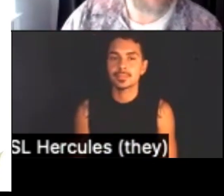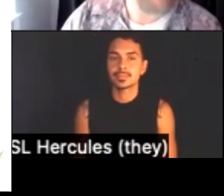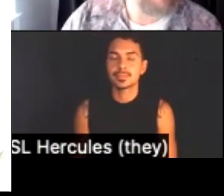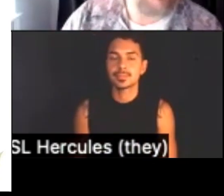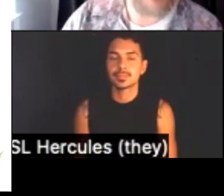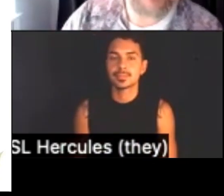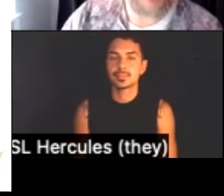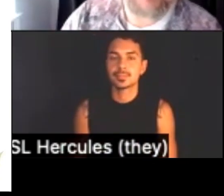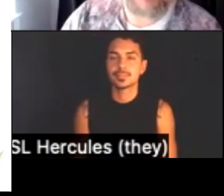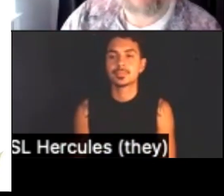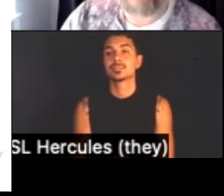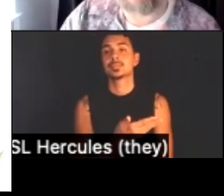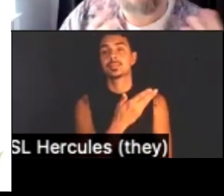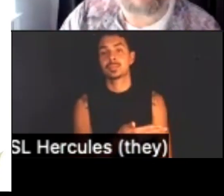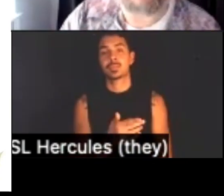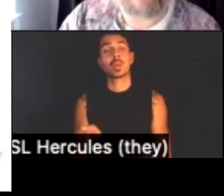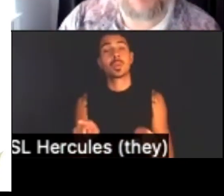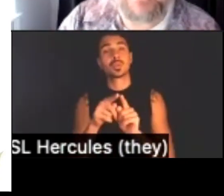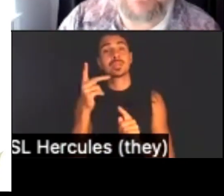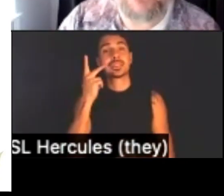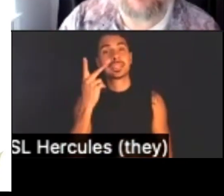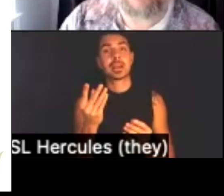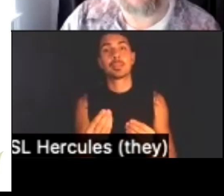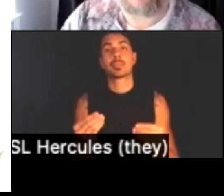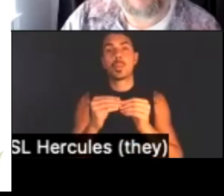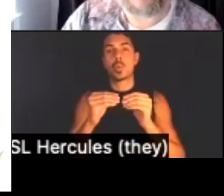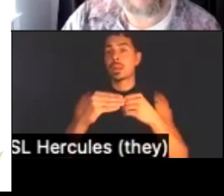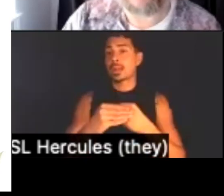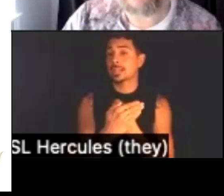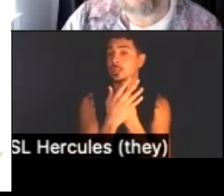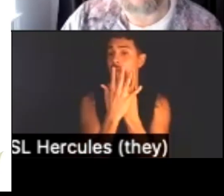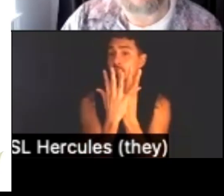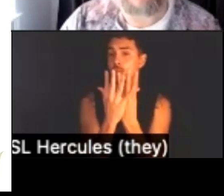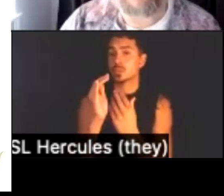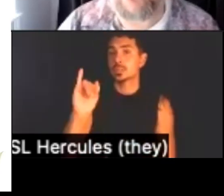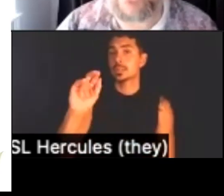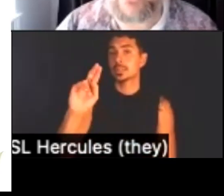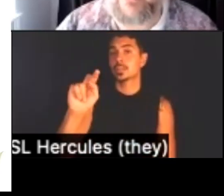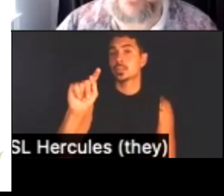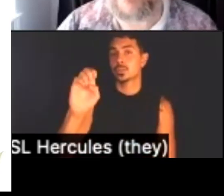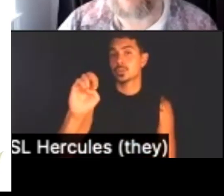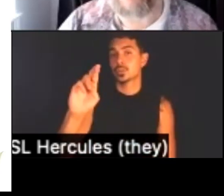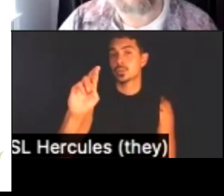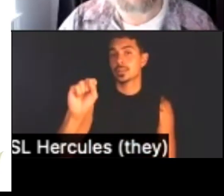We are also seeing a lot of intersectional alliances. We know that we're stronger together